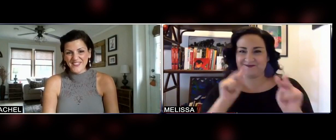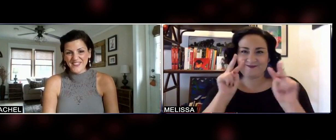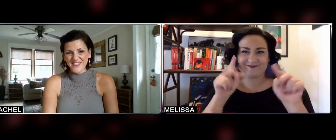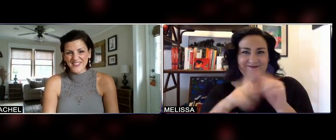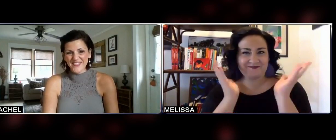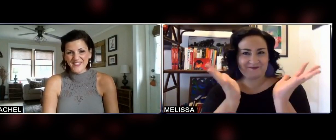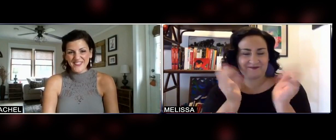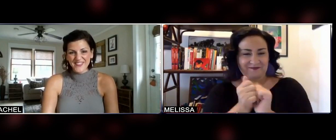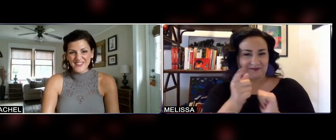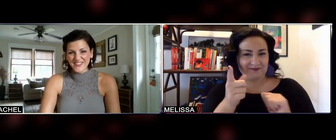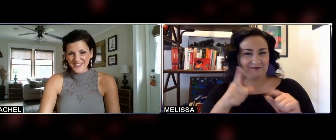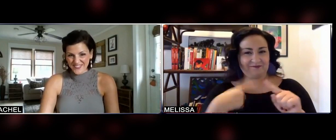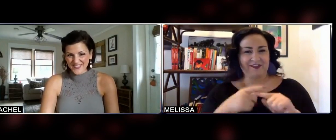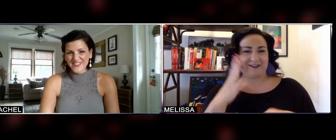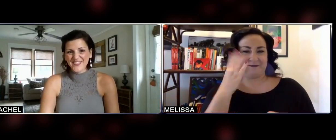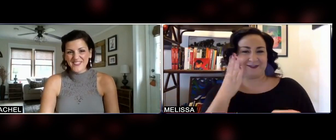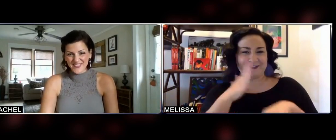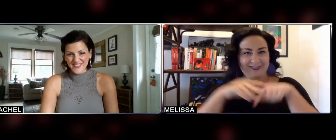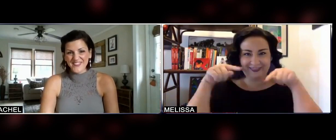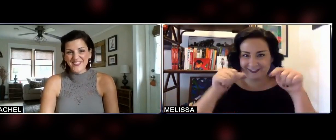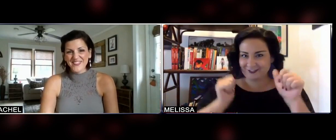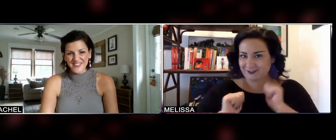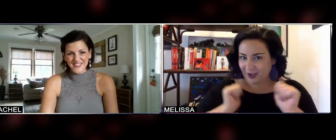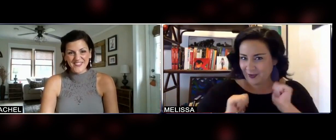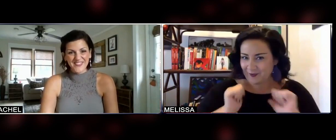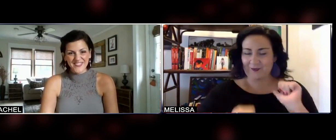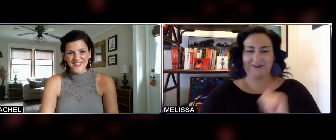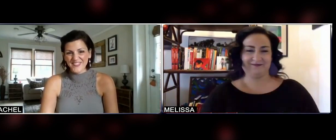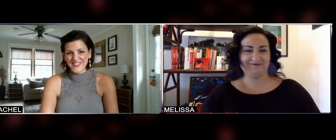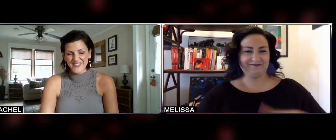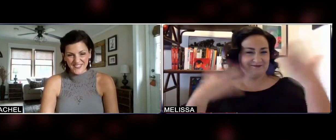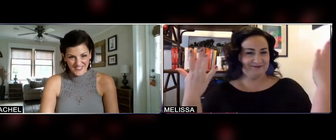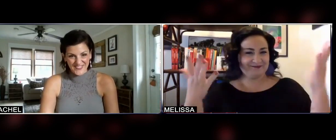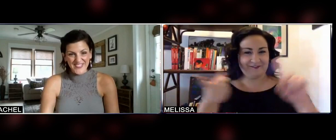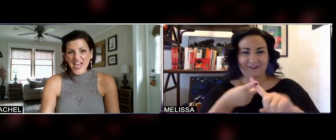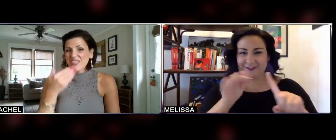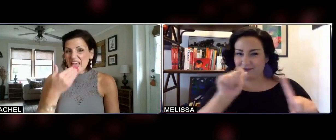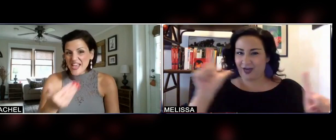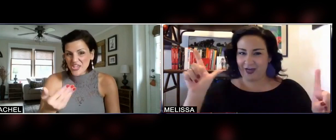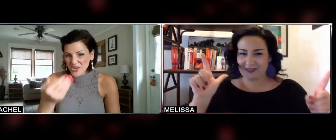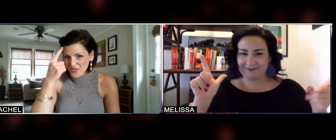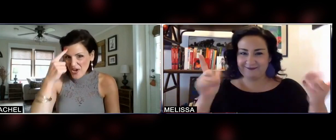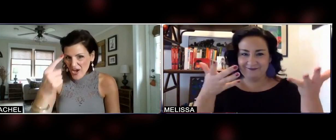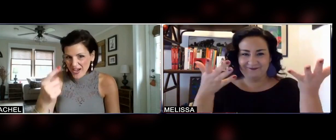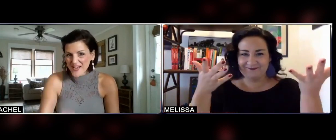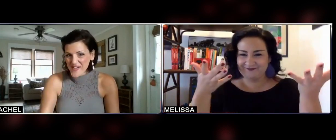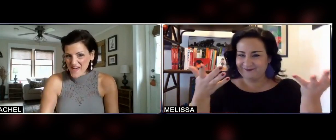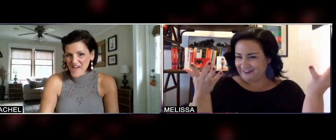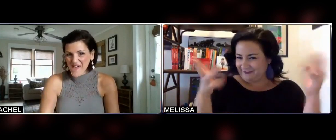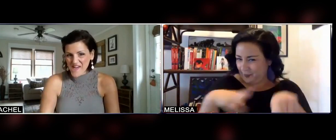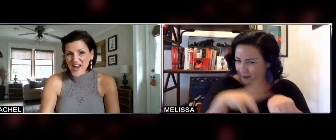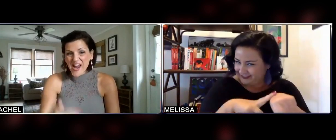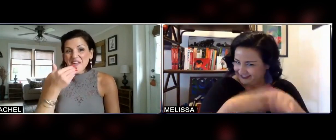I'm really looking forward to chatting with you about your experience on the show. First of all, of course...